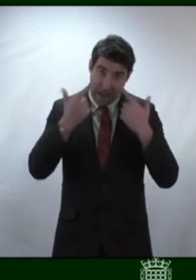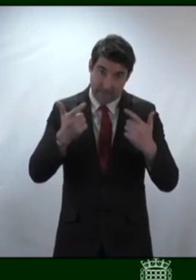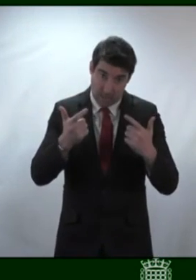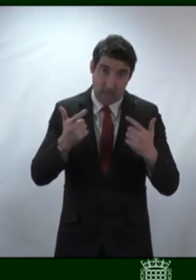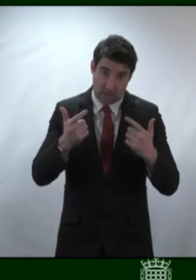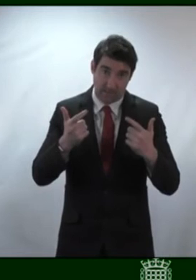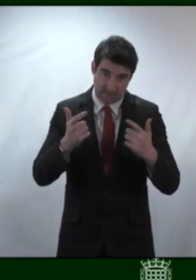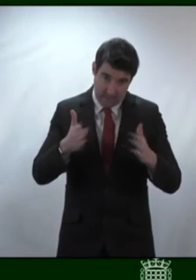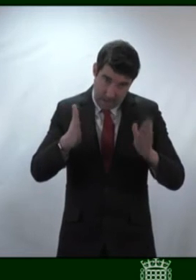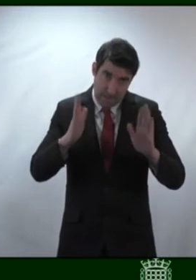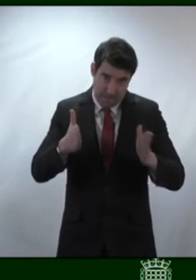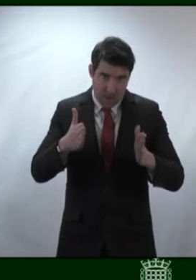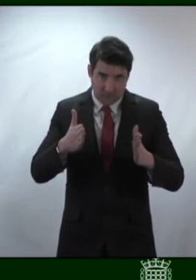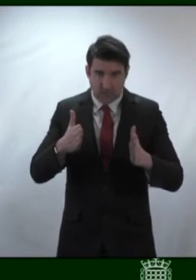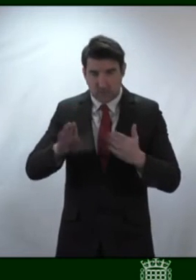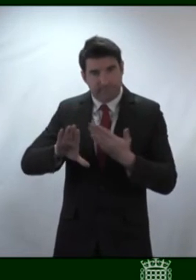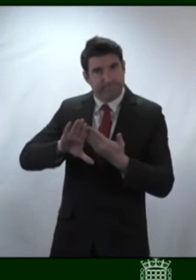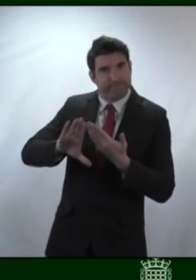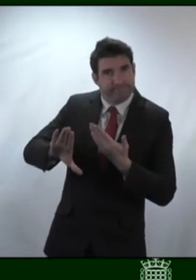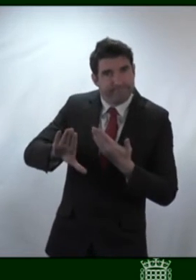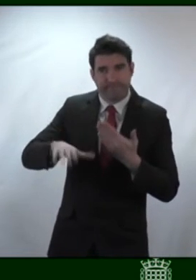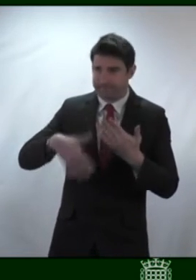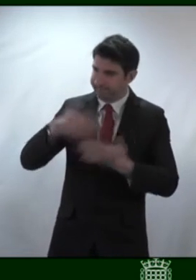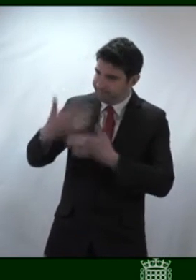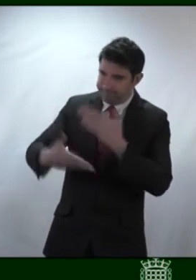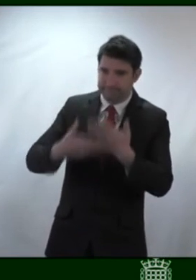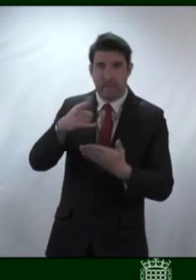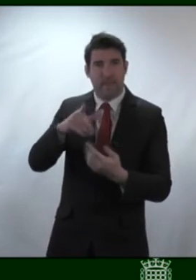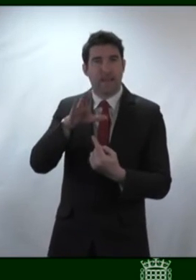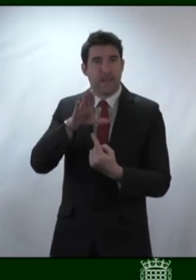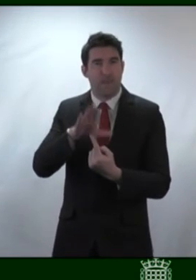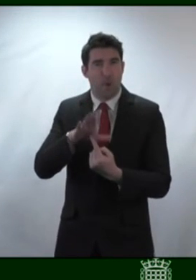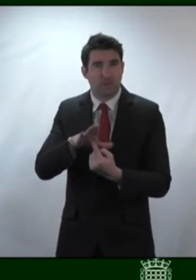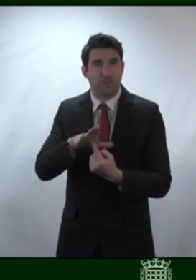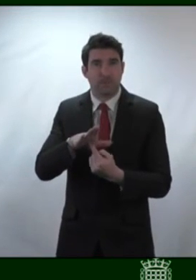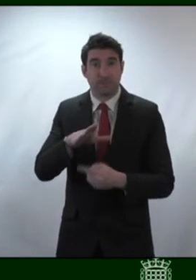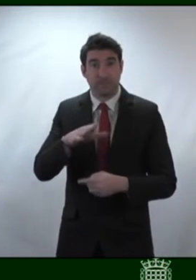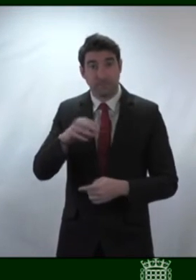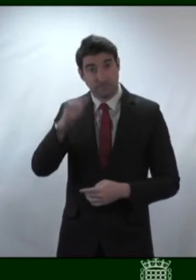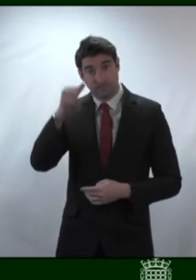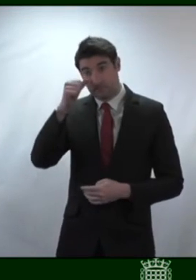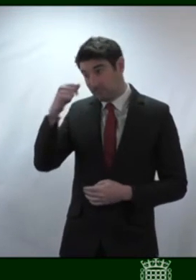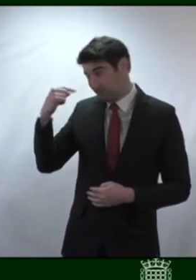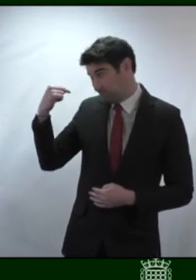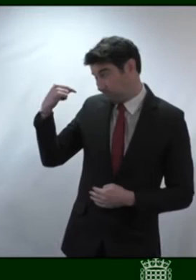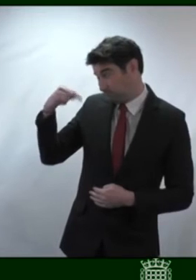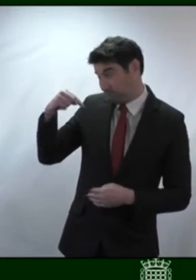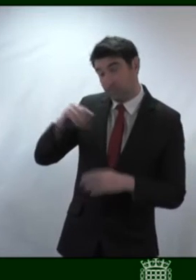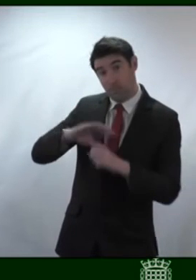unquestionably going well—I am very pleased to tell the House that we have had a good